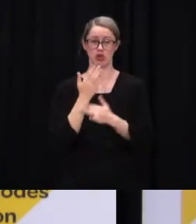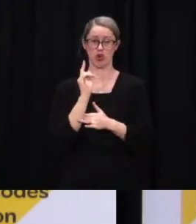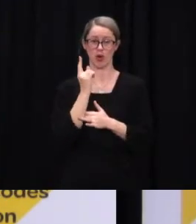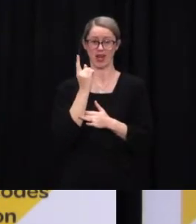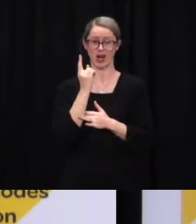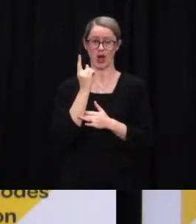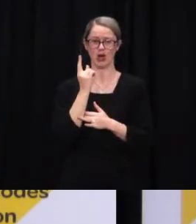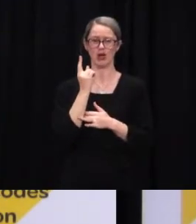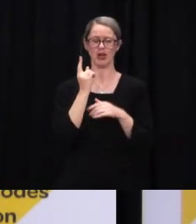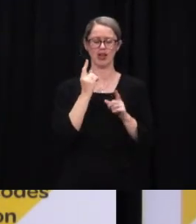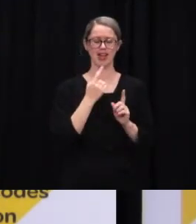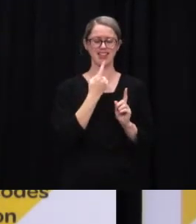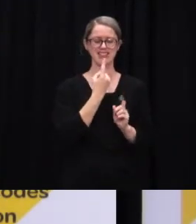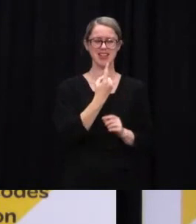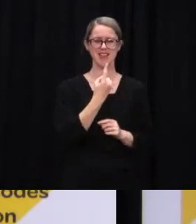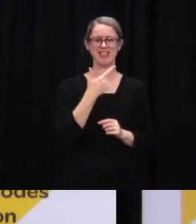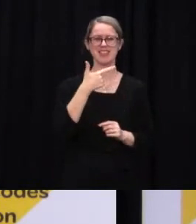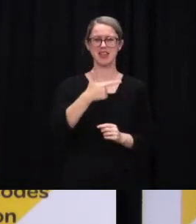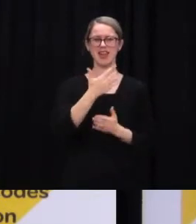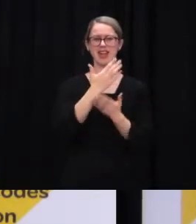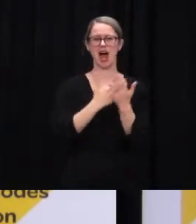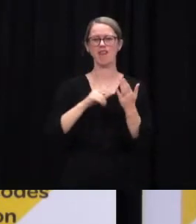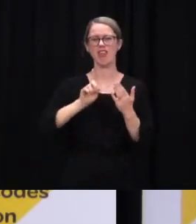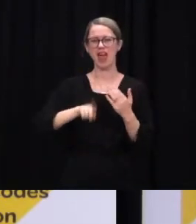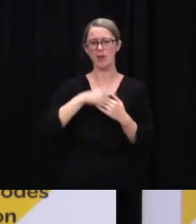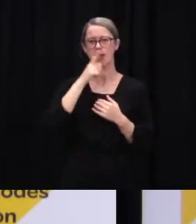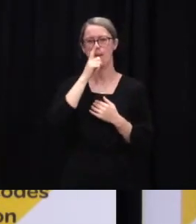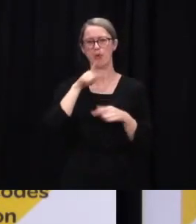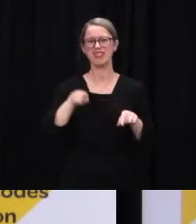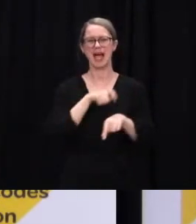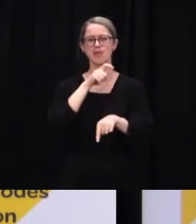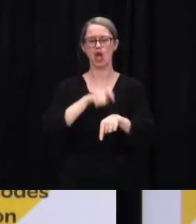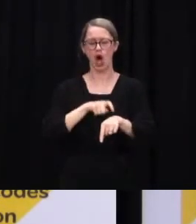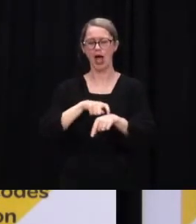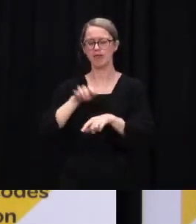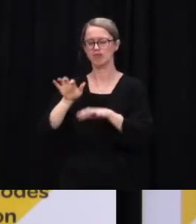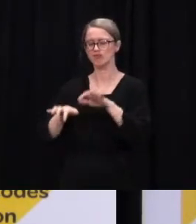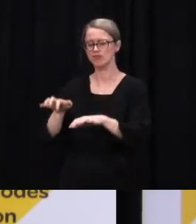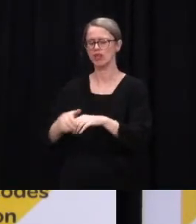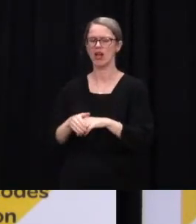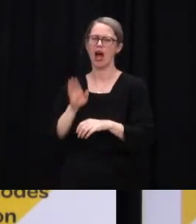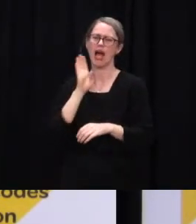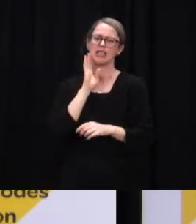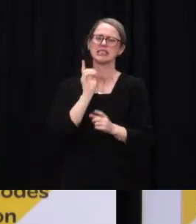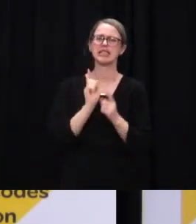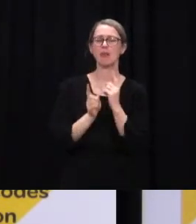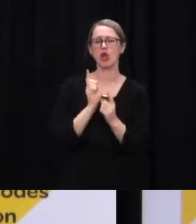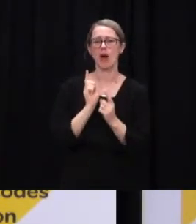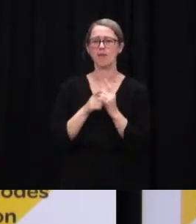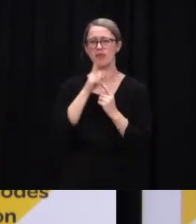follow up on those reports. Yesterday we had 7,500 people